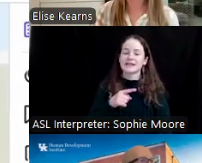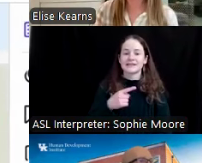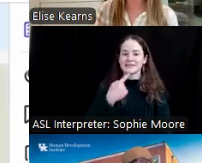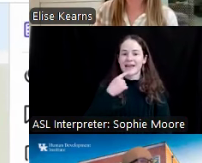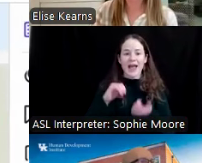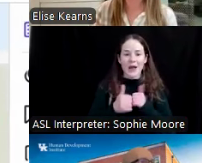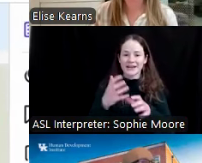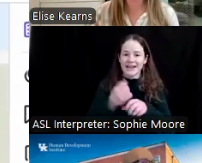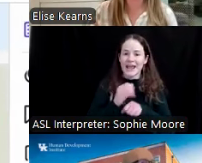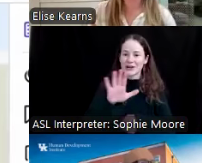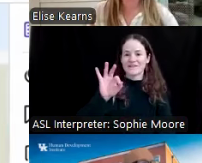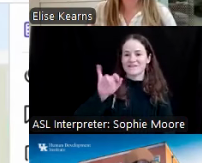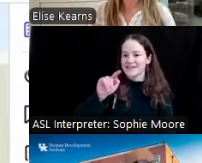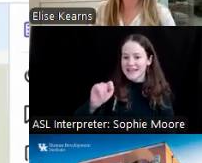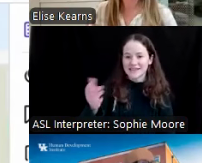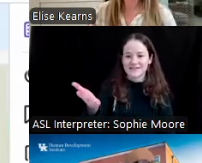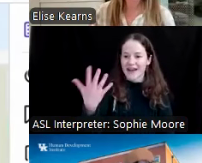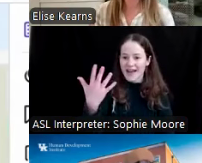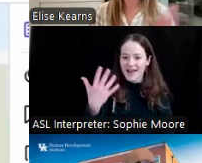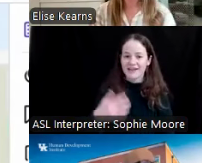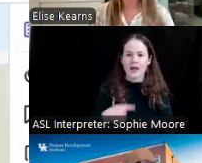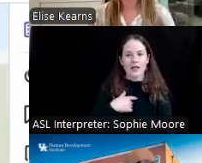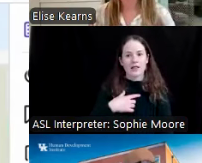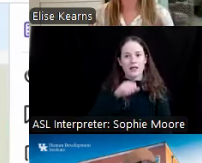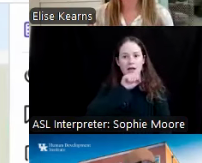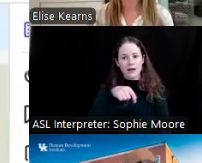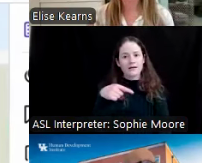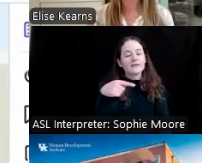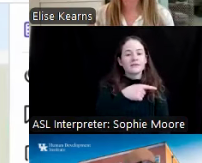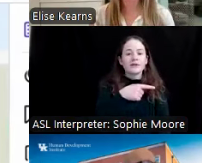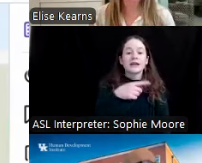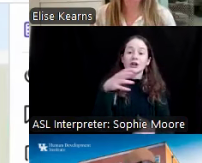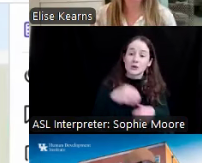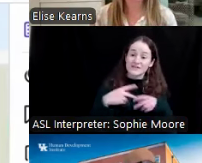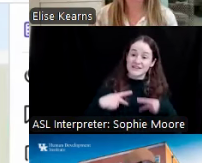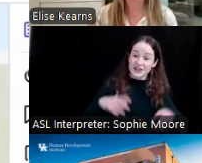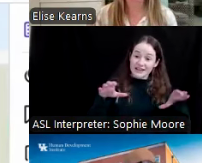liked this because um it also not only does it include physical activity, but it also includes nutrition and